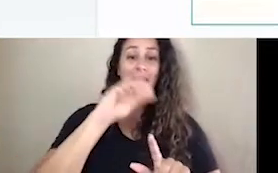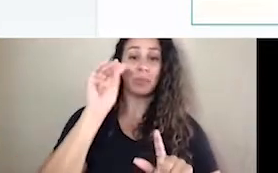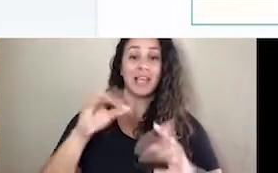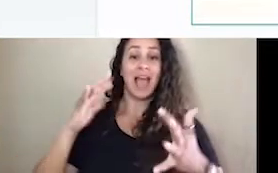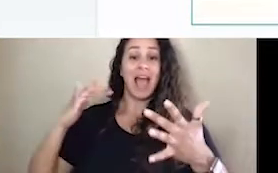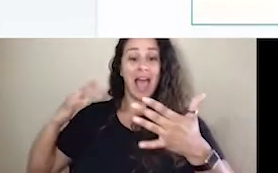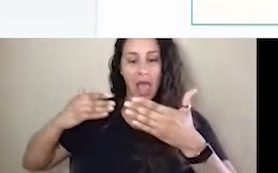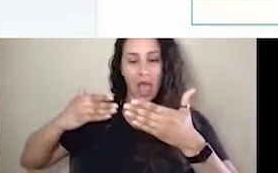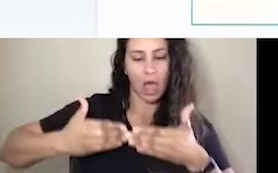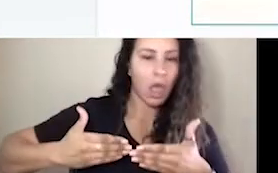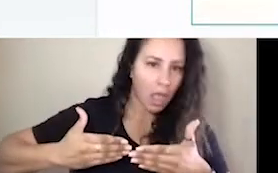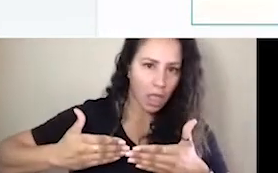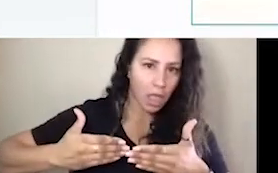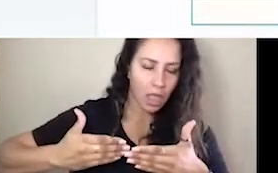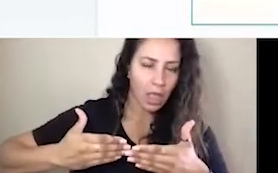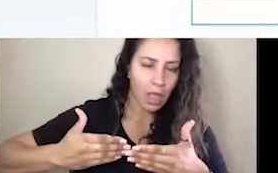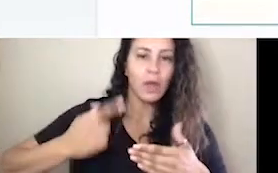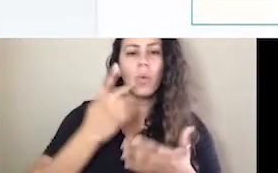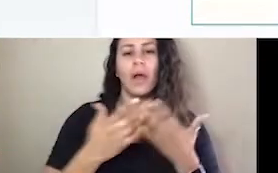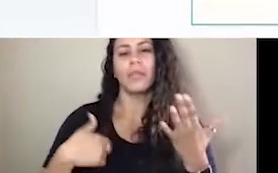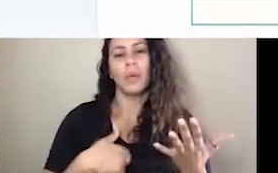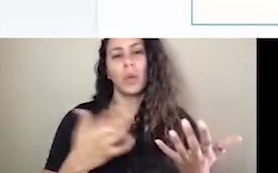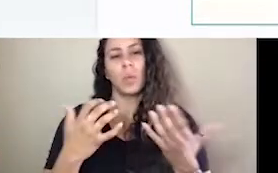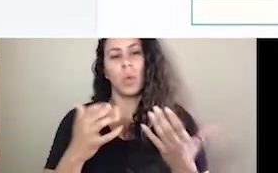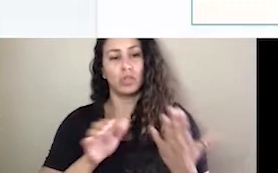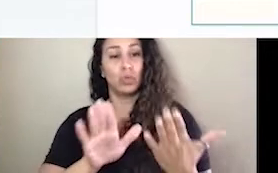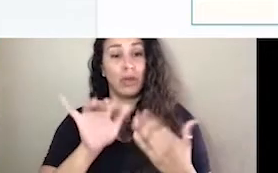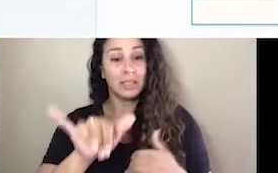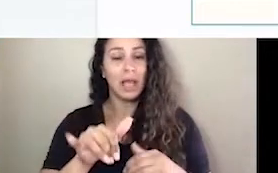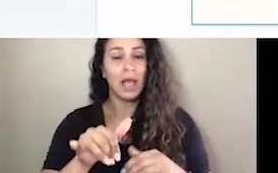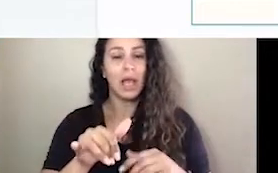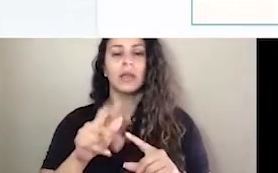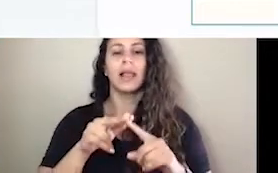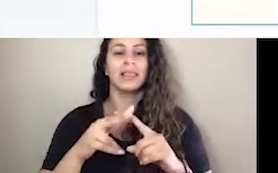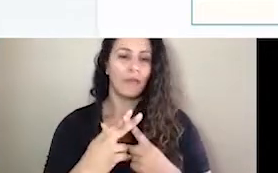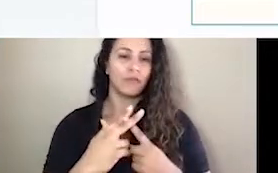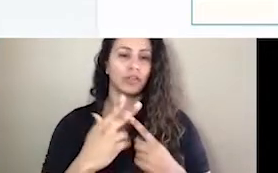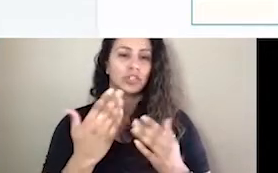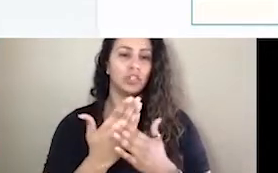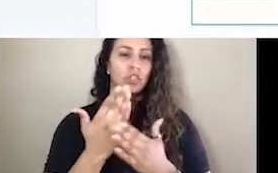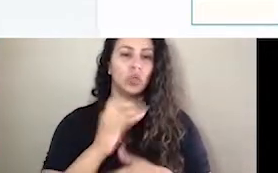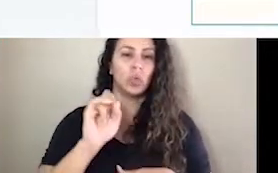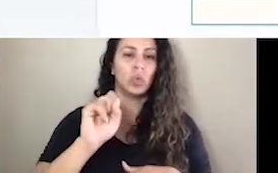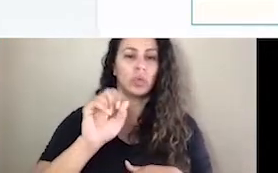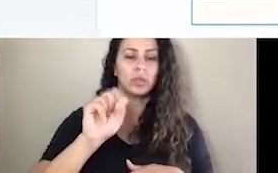FIRST THING TO ADDRESS THIS IS TO LEVERAGE THE NEW STYLES FIELD FEATURE THAT WE BRIEFLY SAW.